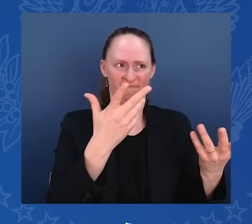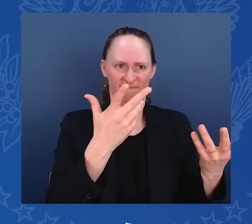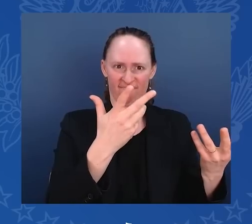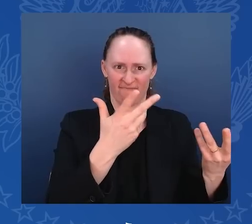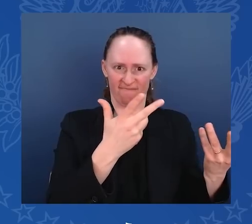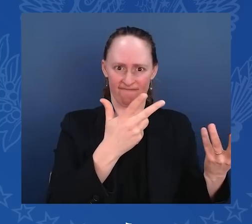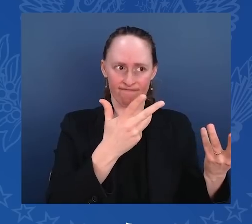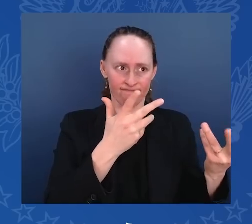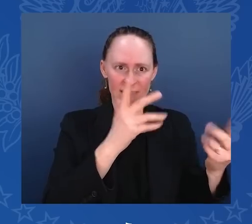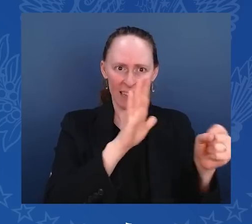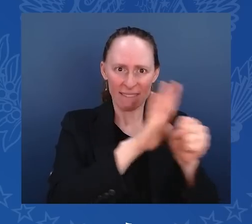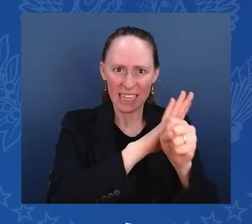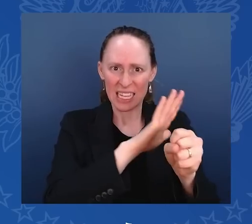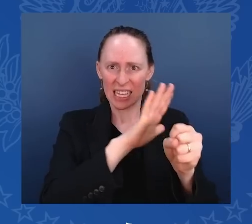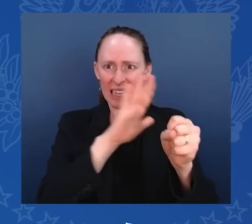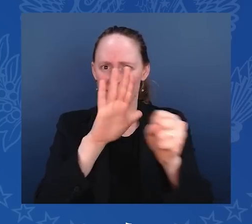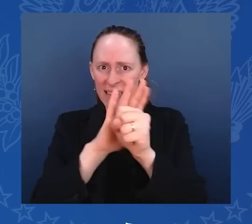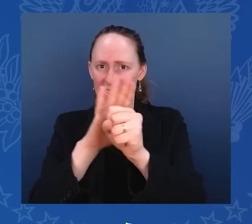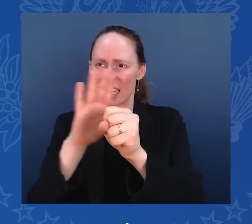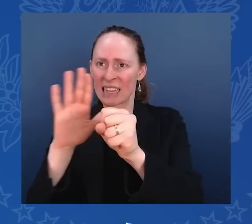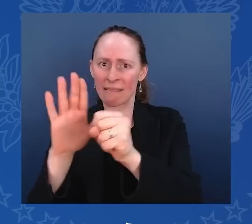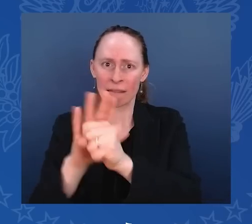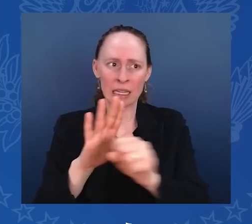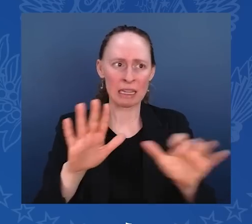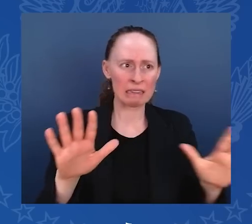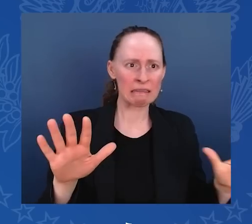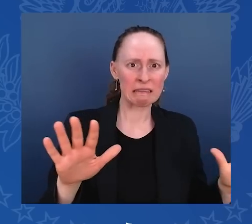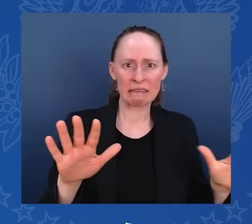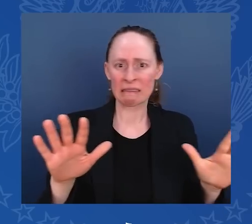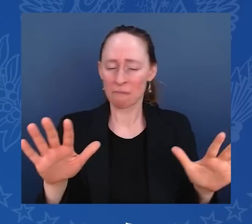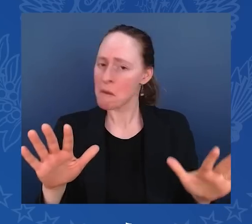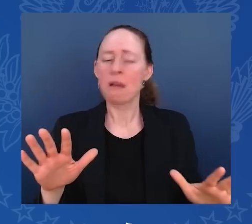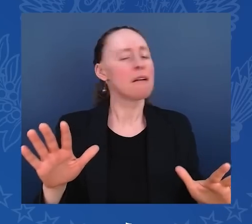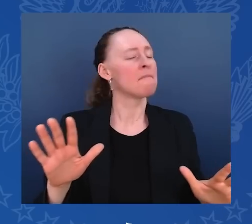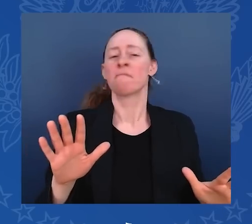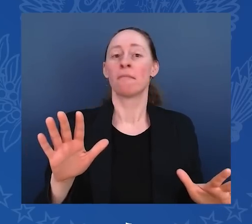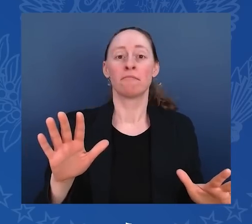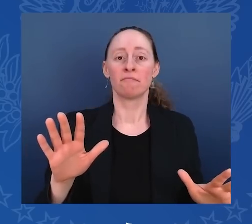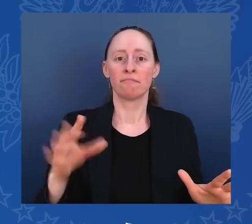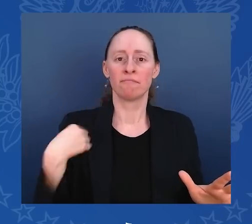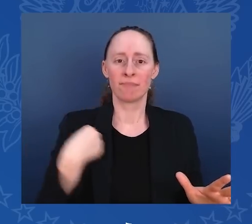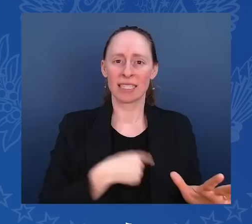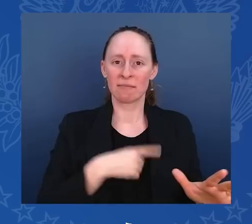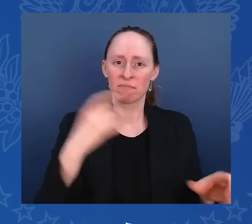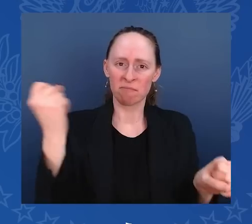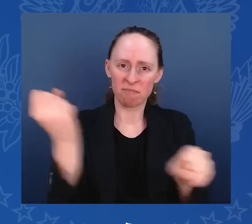Still, we succeeded beyond what any other hoped for. 235 judges confirmed.